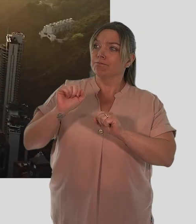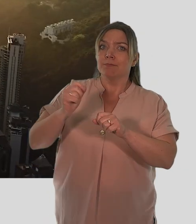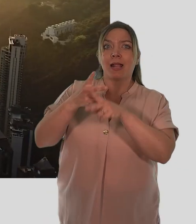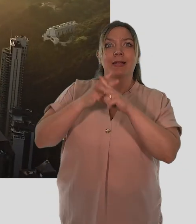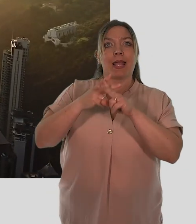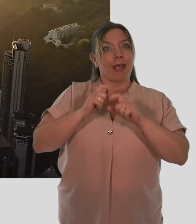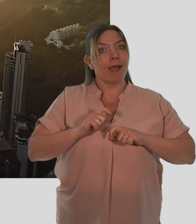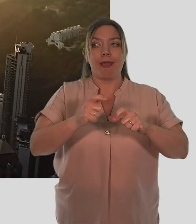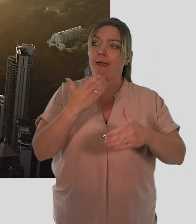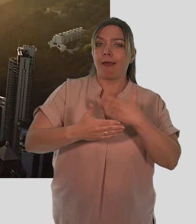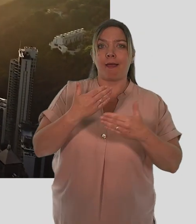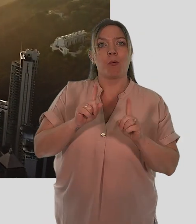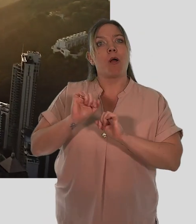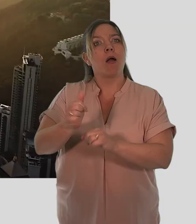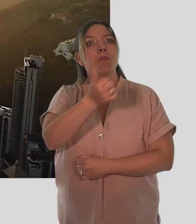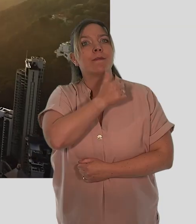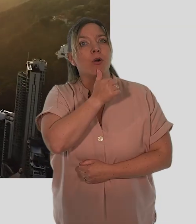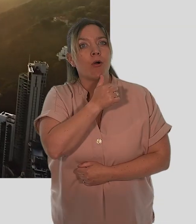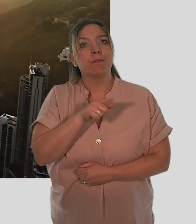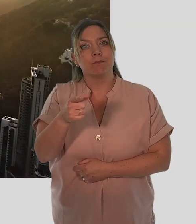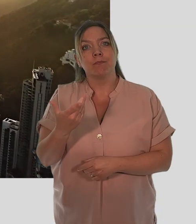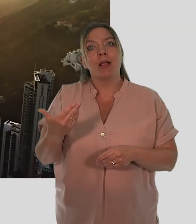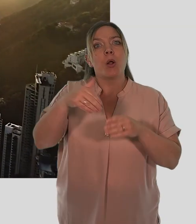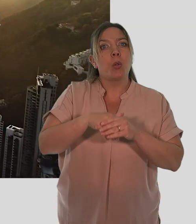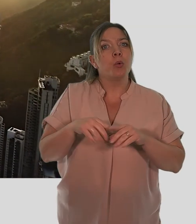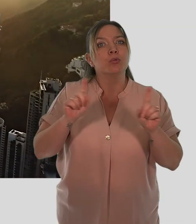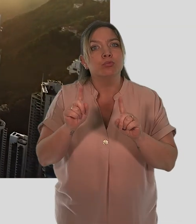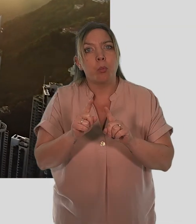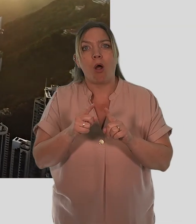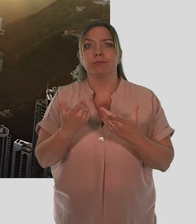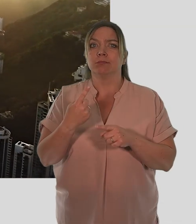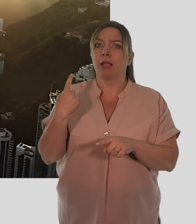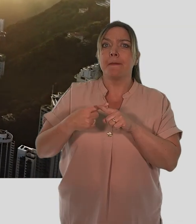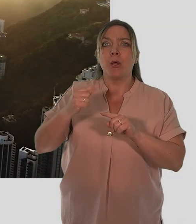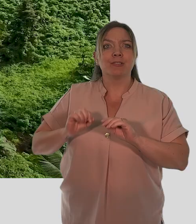There is no one uniform strategy, particularly given the diversity in the region